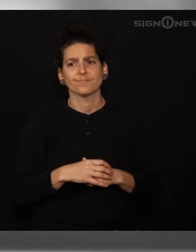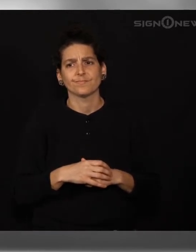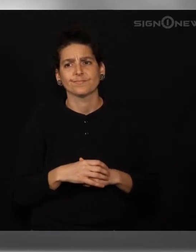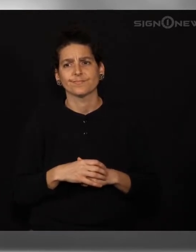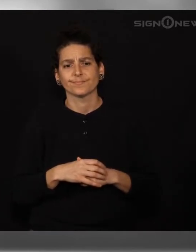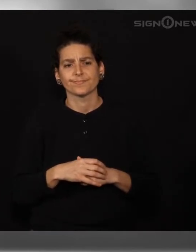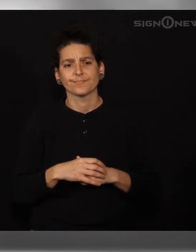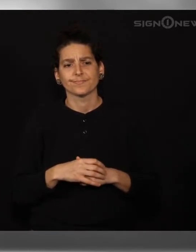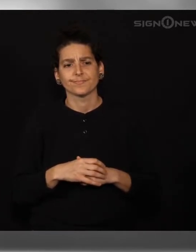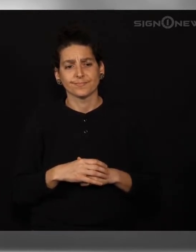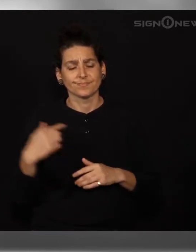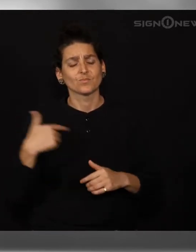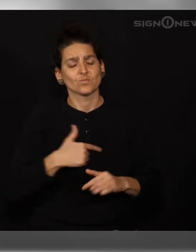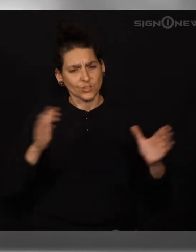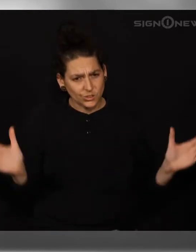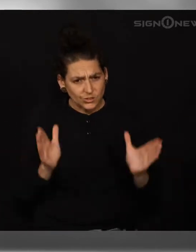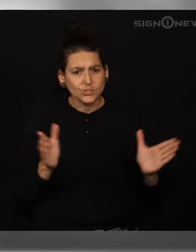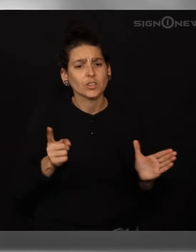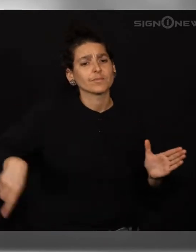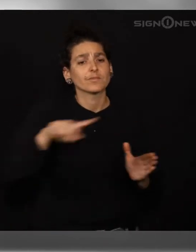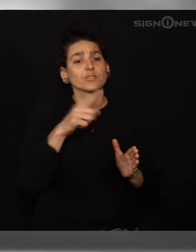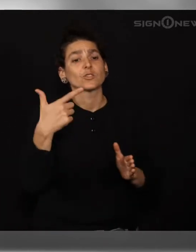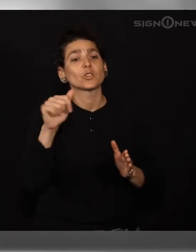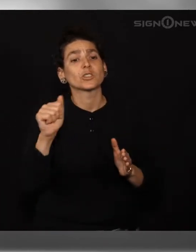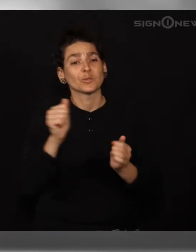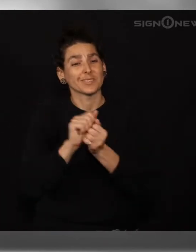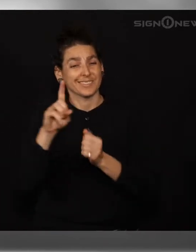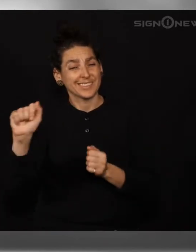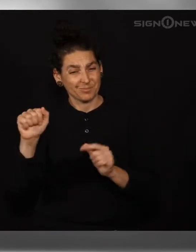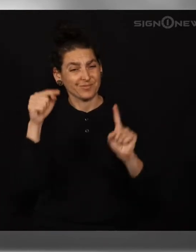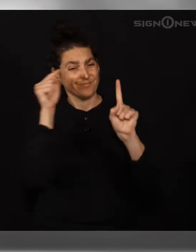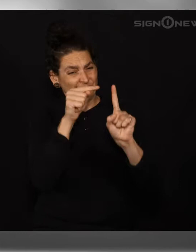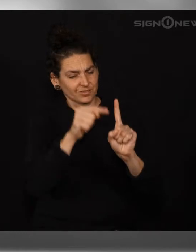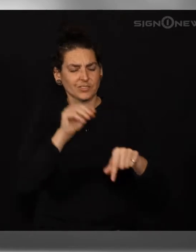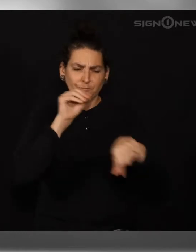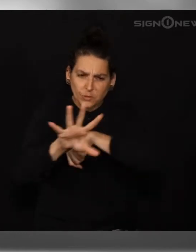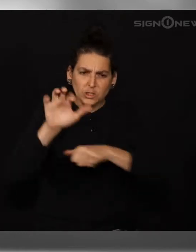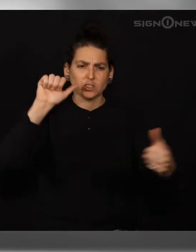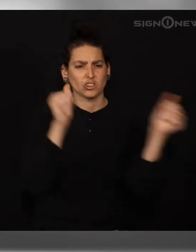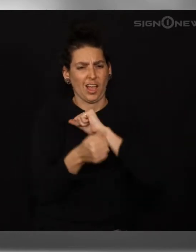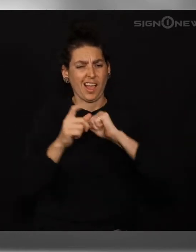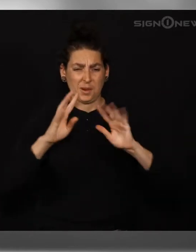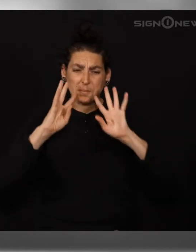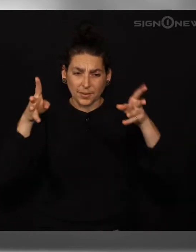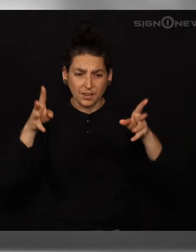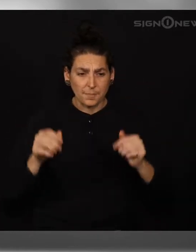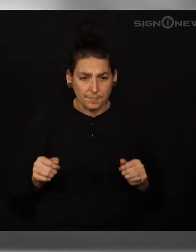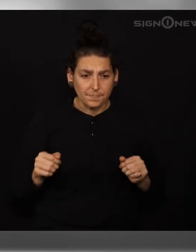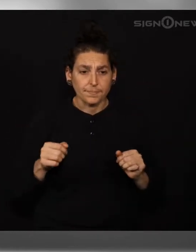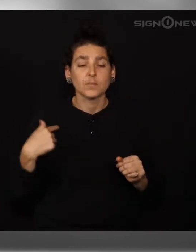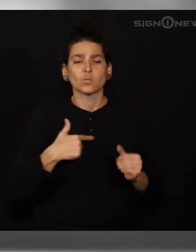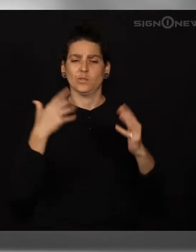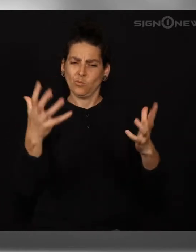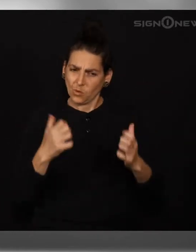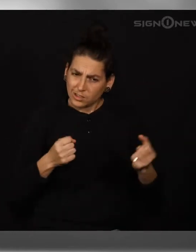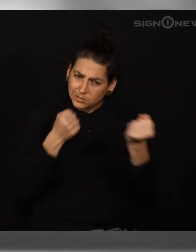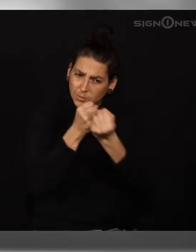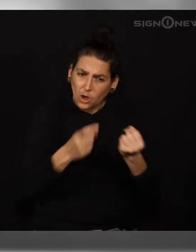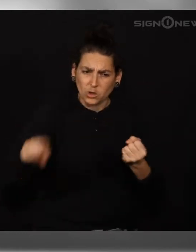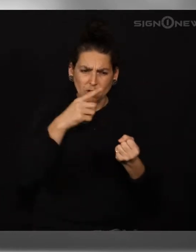We are encouraging all Georgians with disabilities to influence change and speak out. We want to support you to better understand the process,